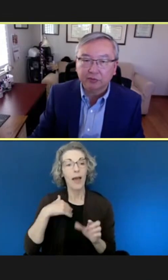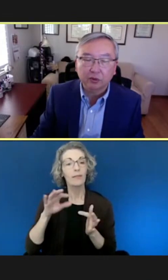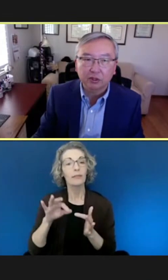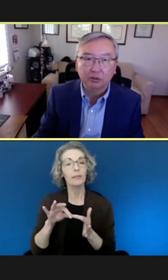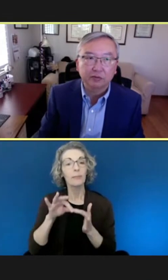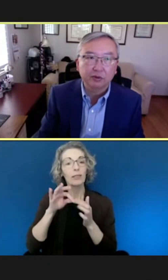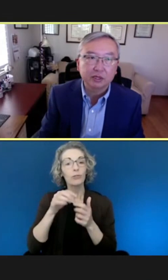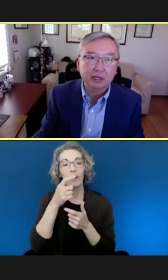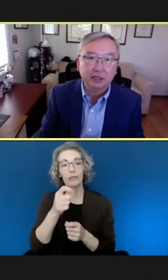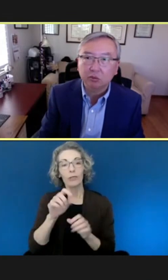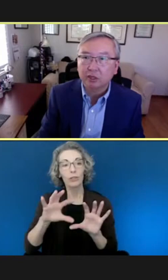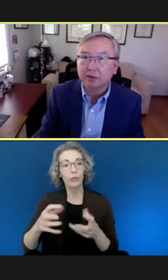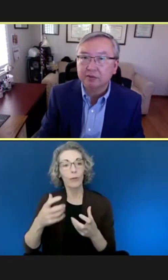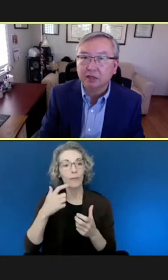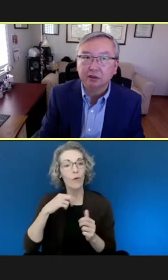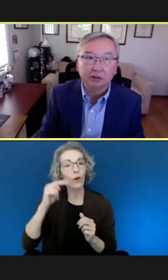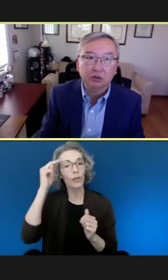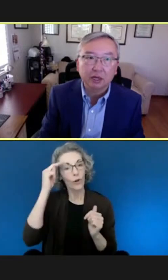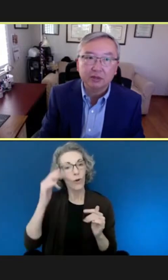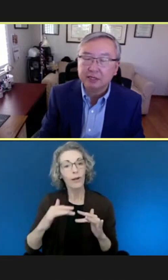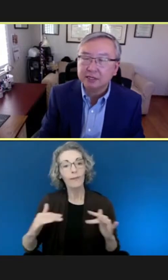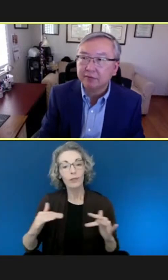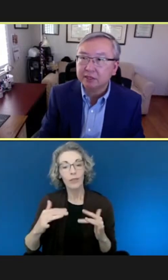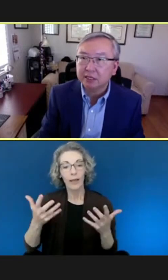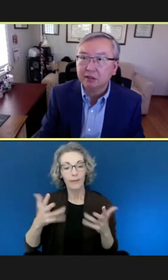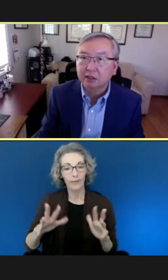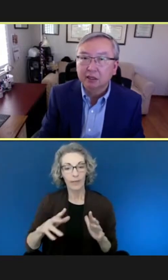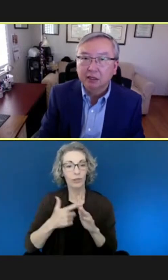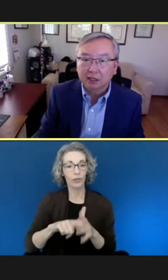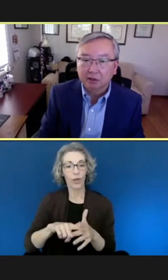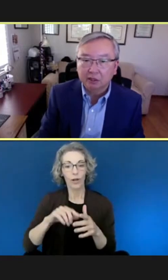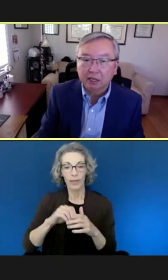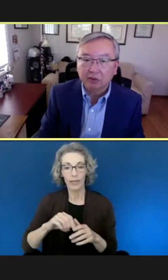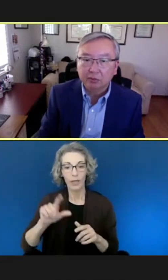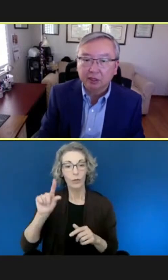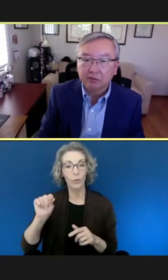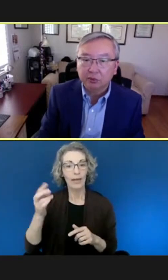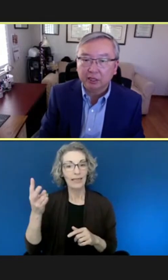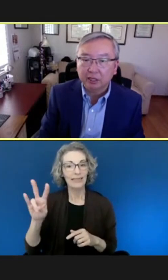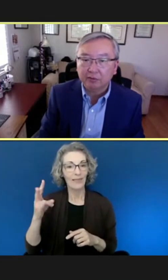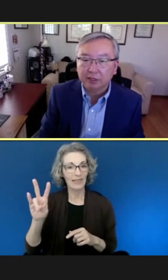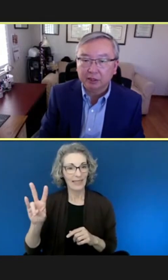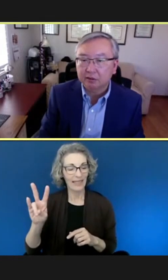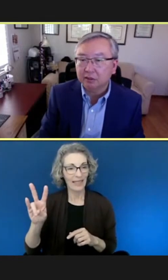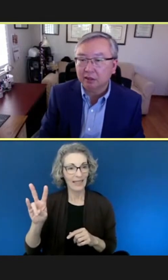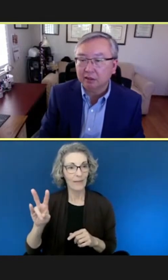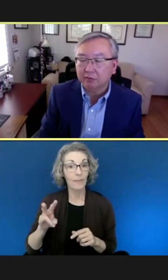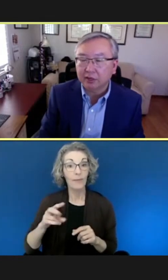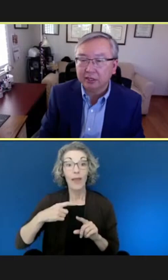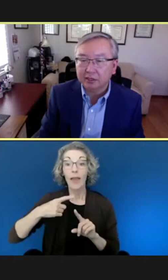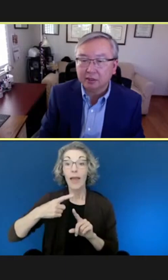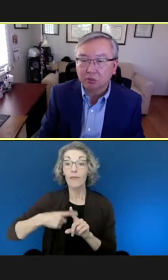neurodiversity that we have started in 2017. And every month we have been inviting someone who